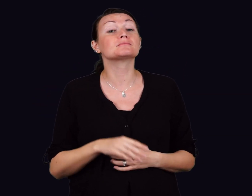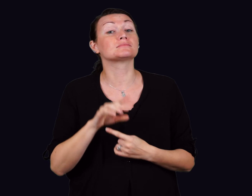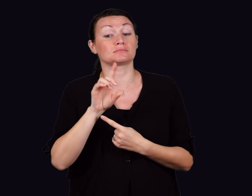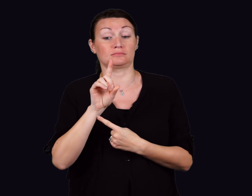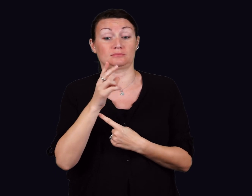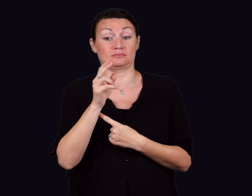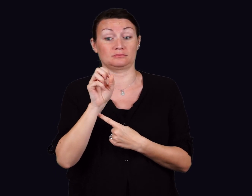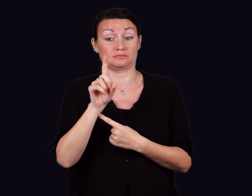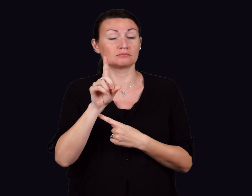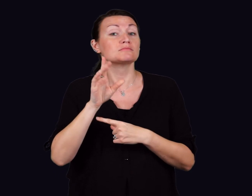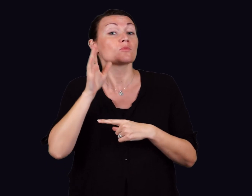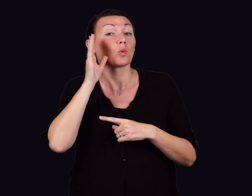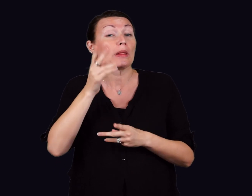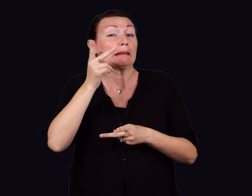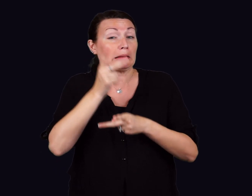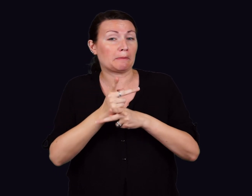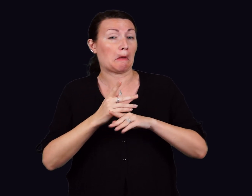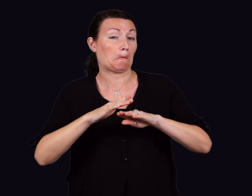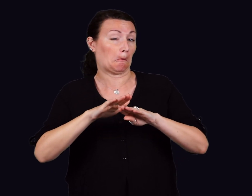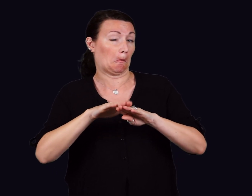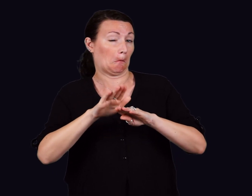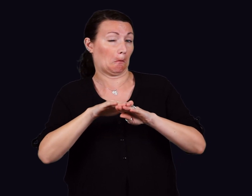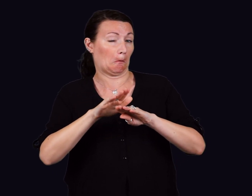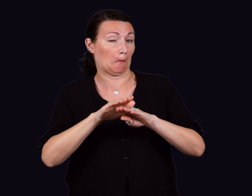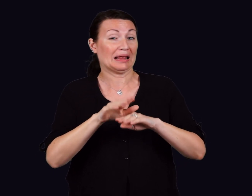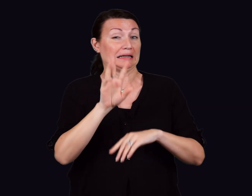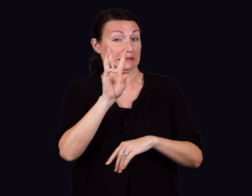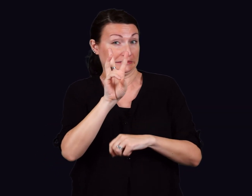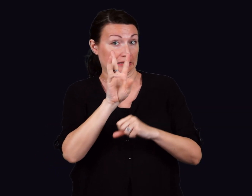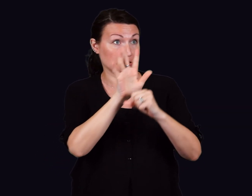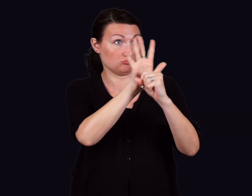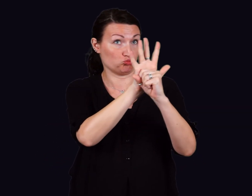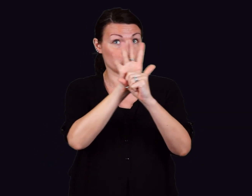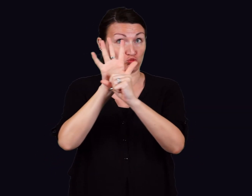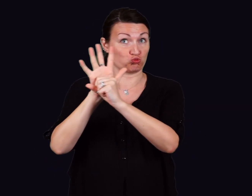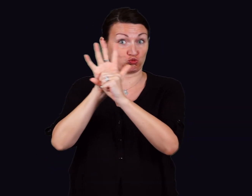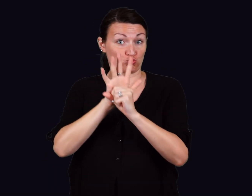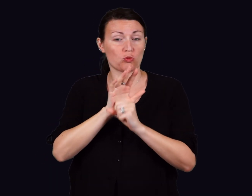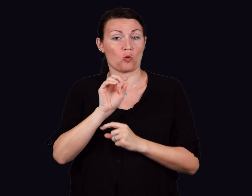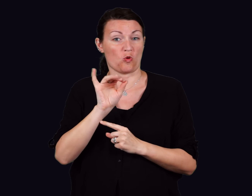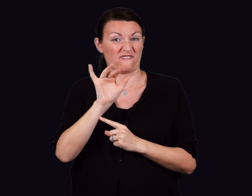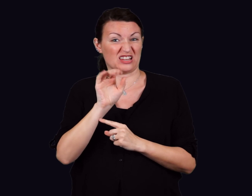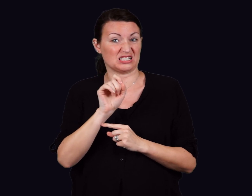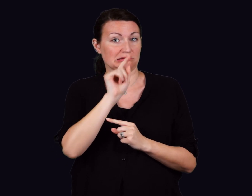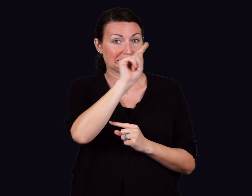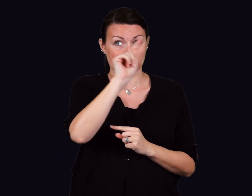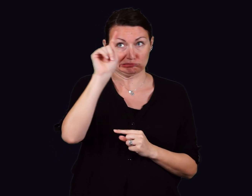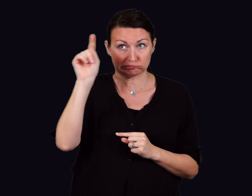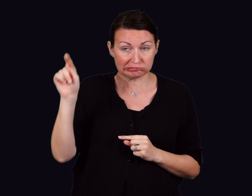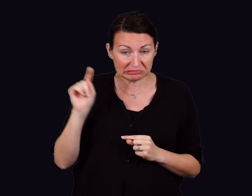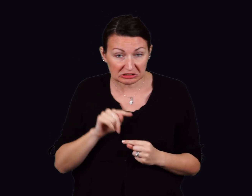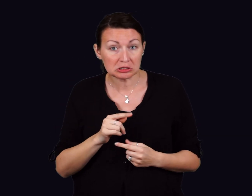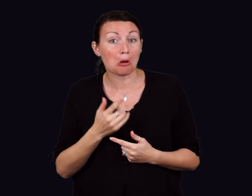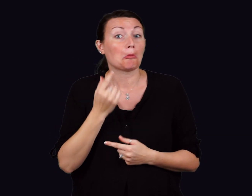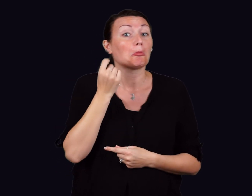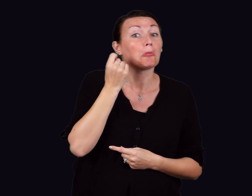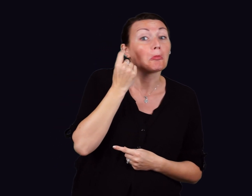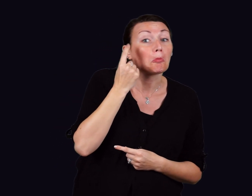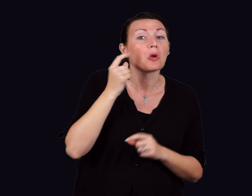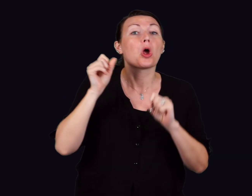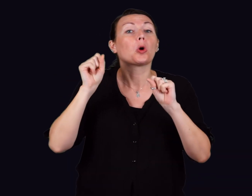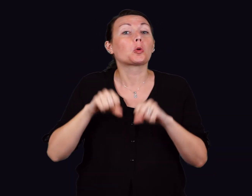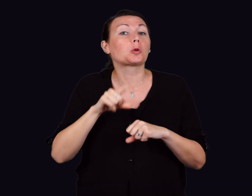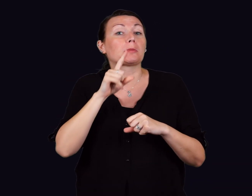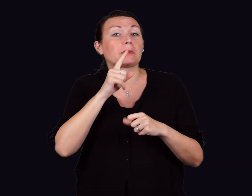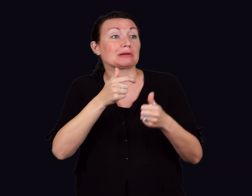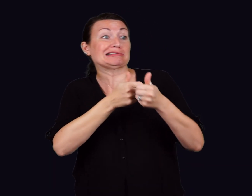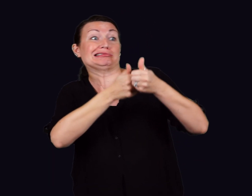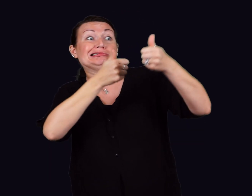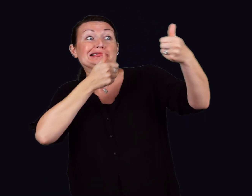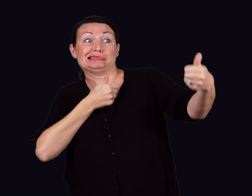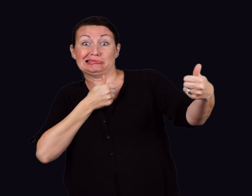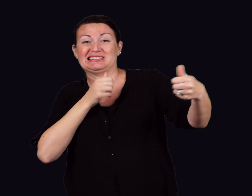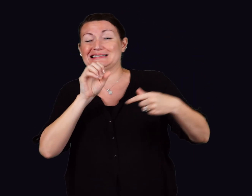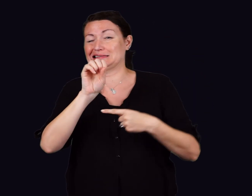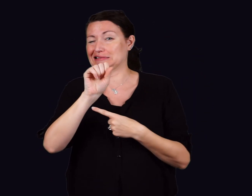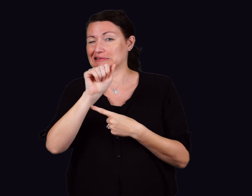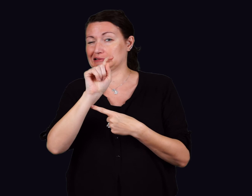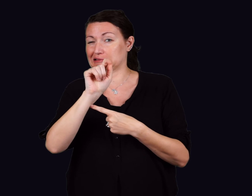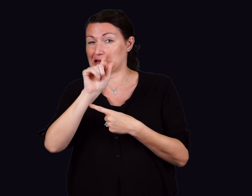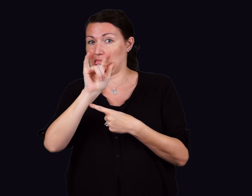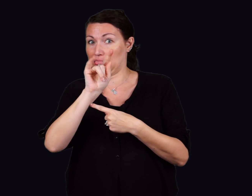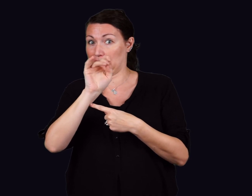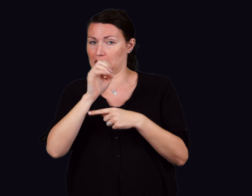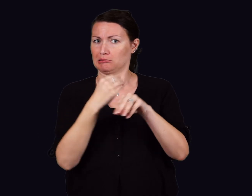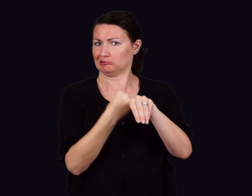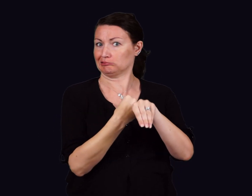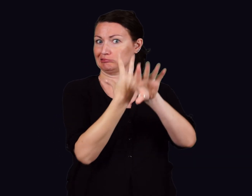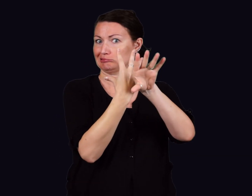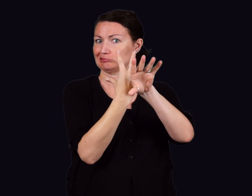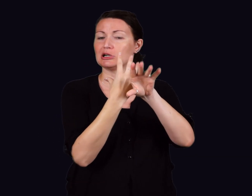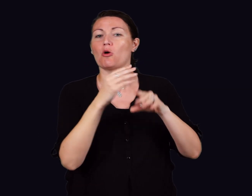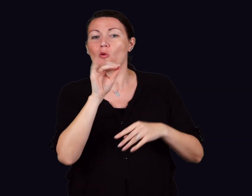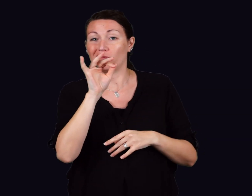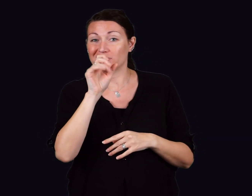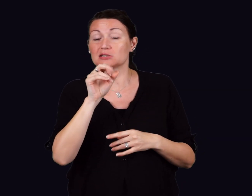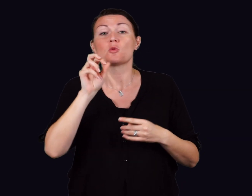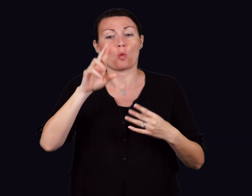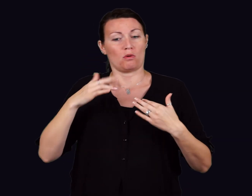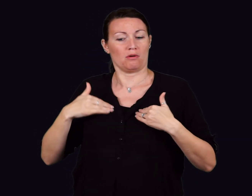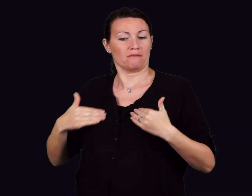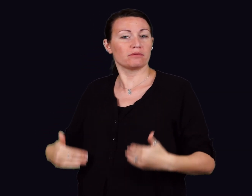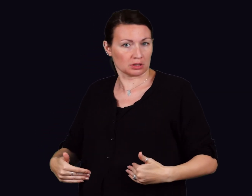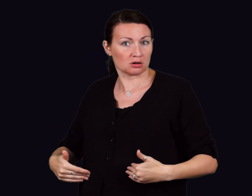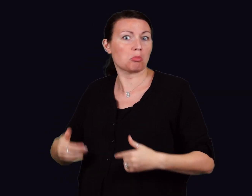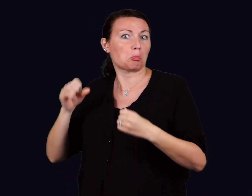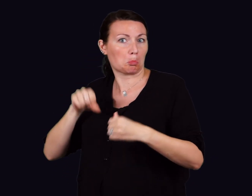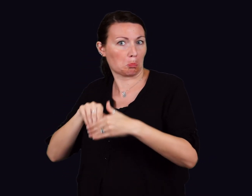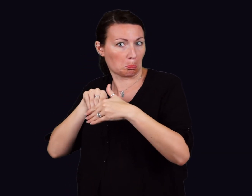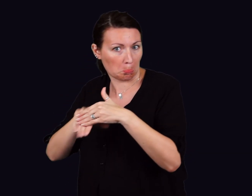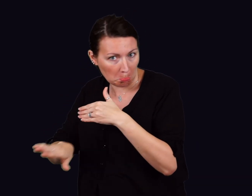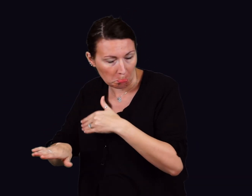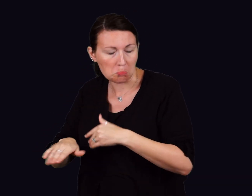*DHHSD will keep a minimum of 6 regional offices (can be satellite or physical offices)